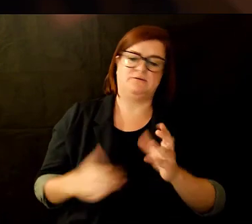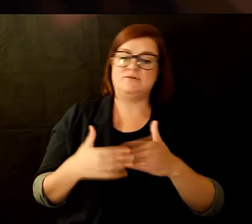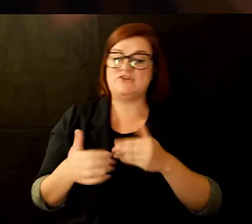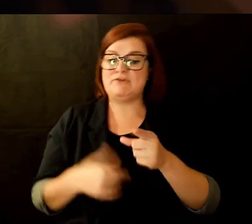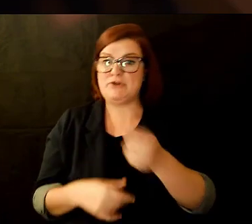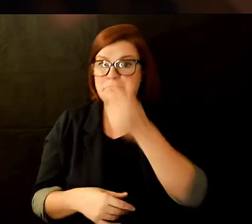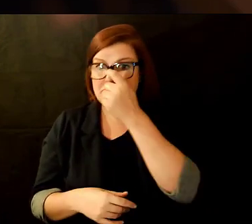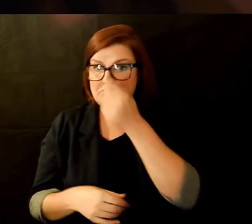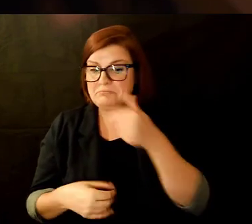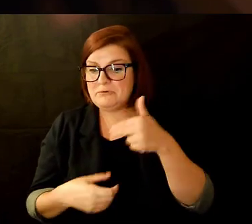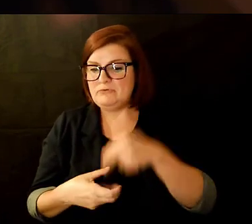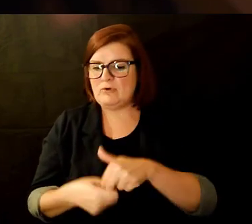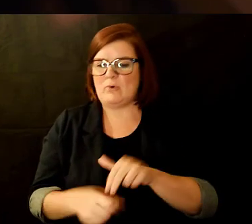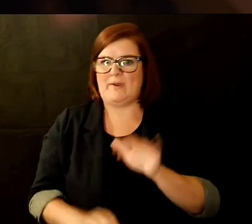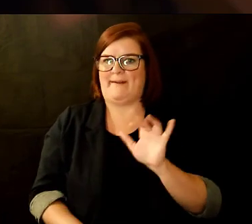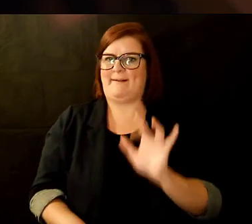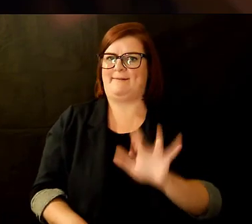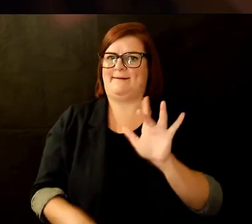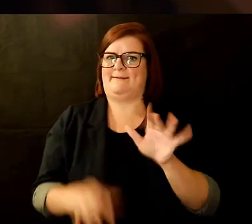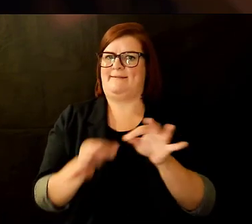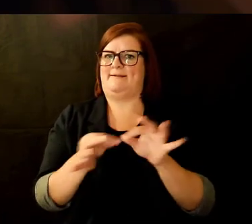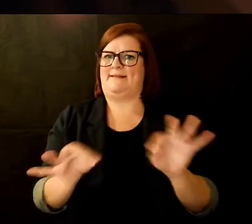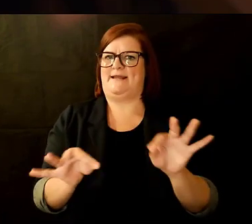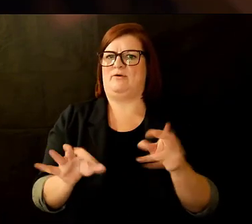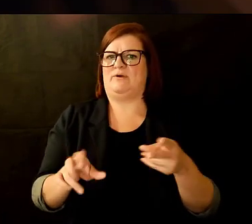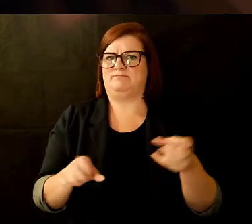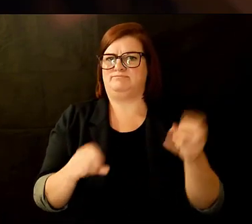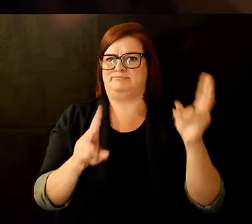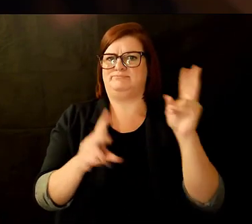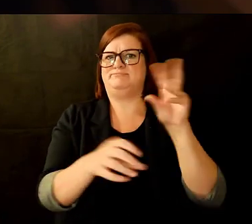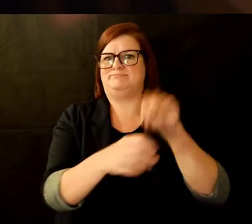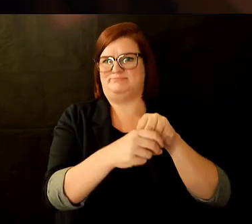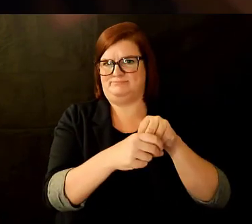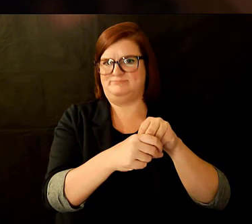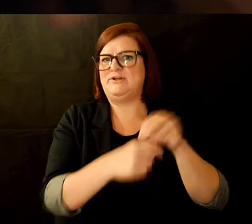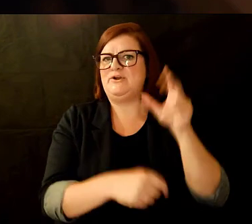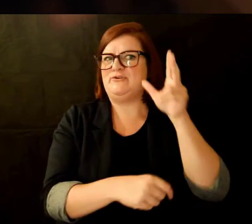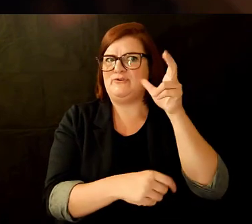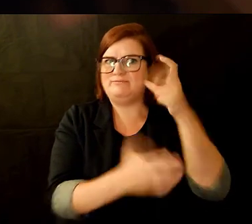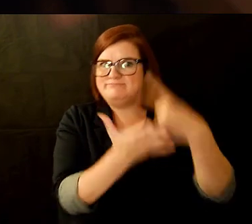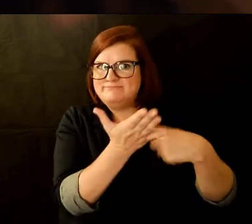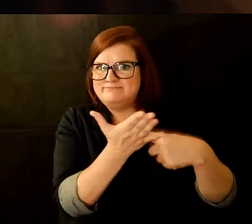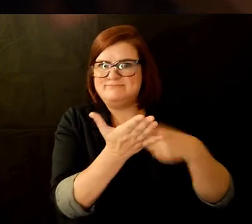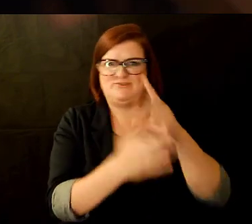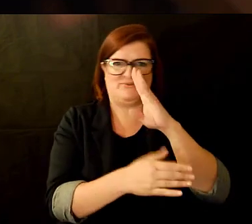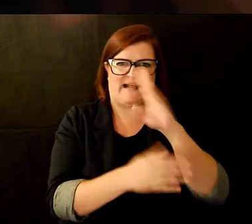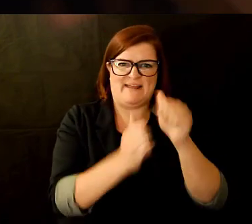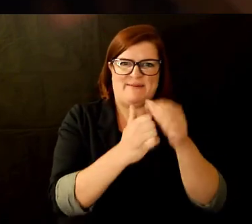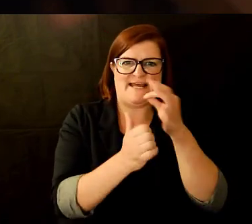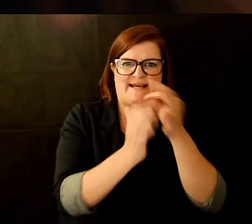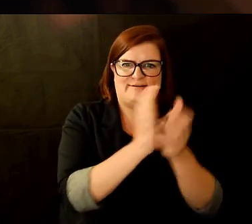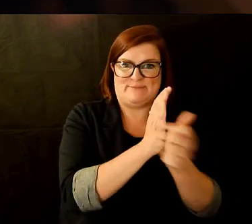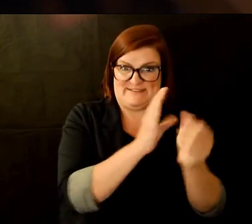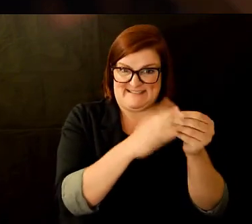and you'll be taken right there to hear directly from experts in the field. Thank you again for joining us today.